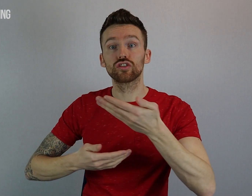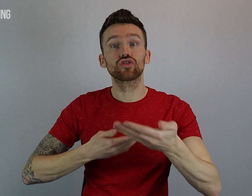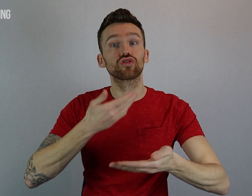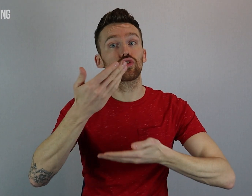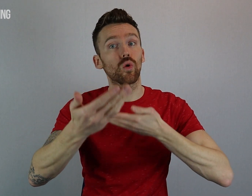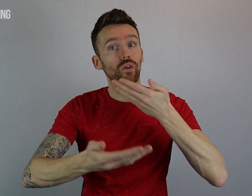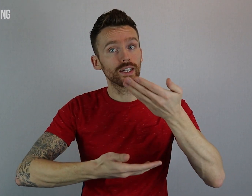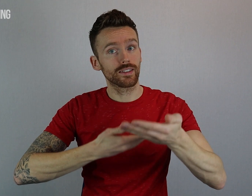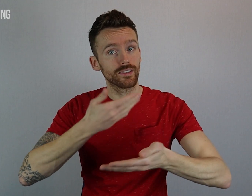Story.